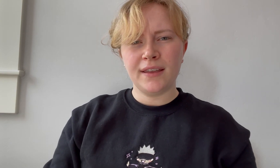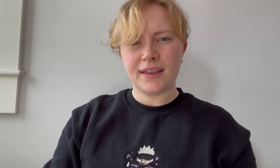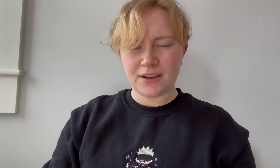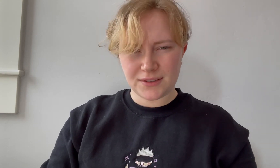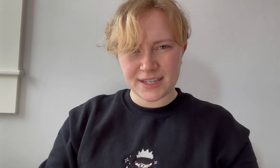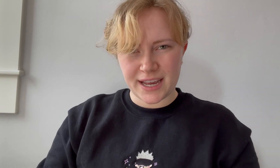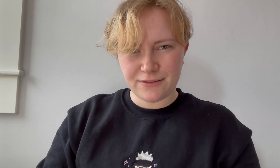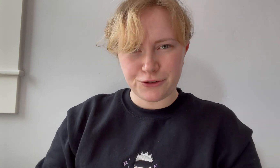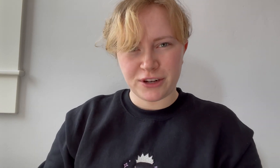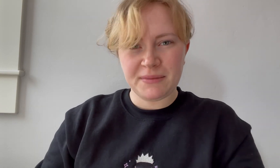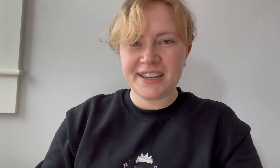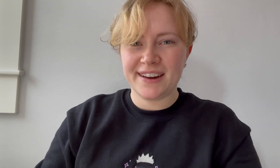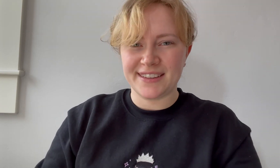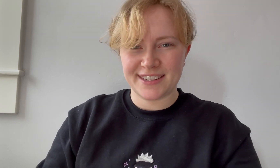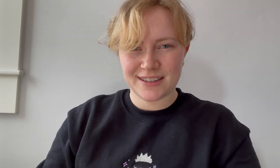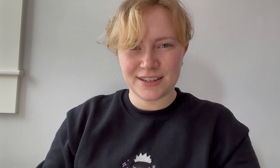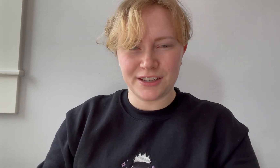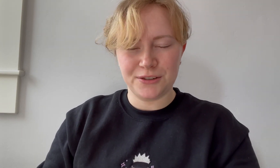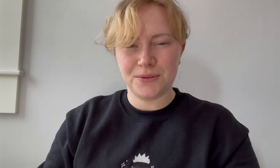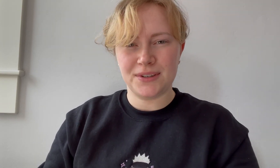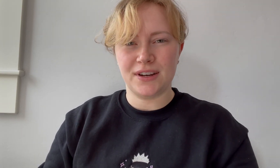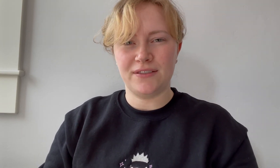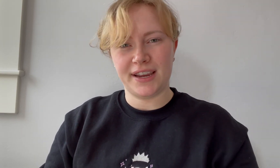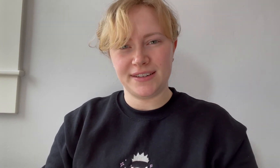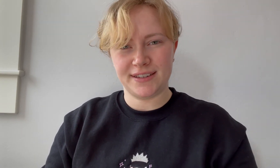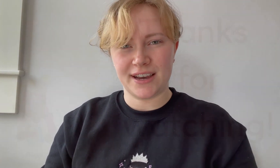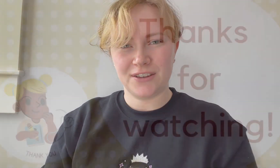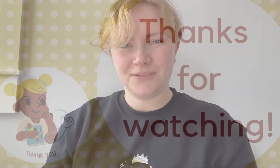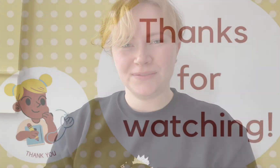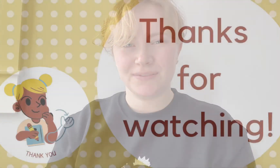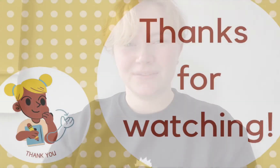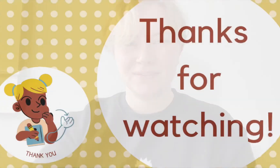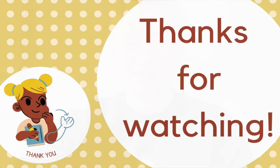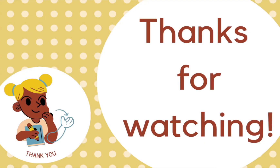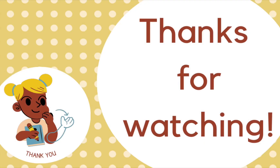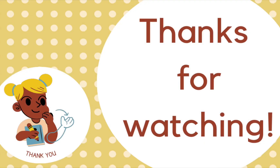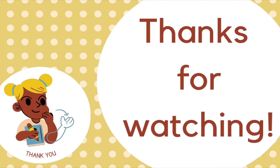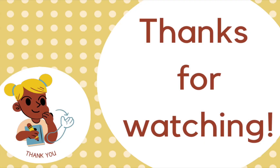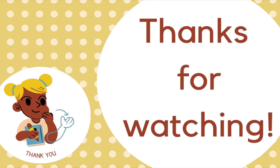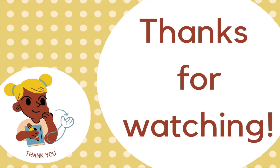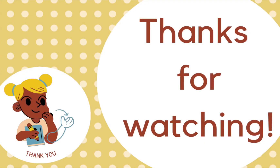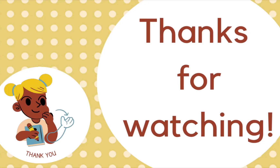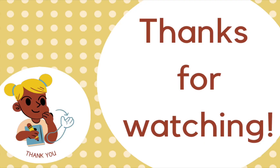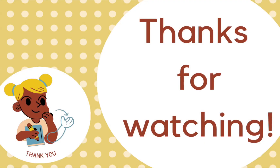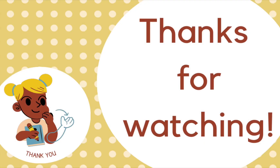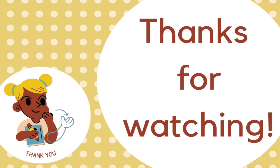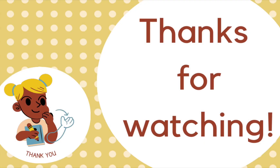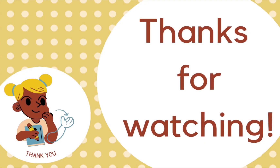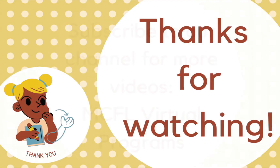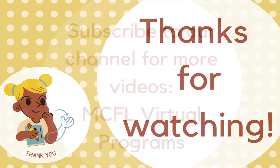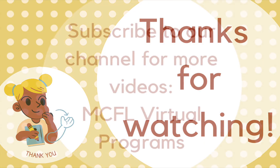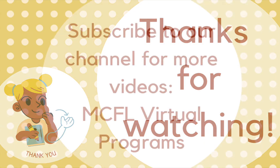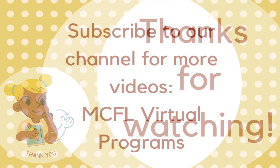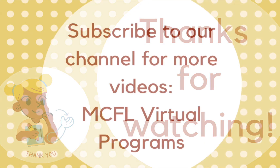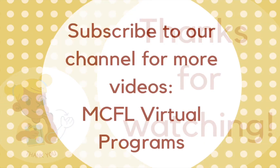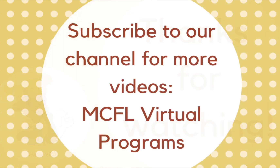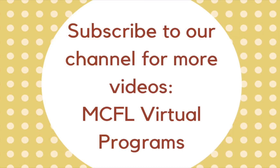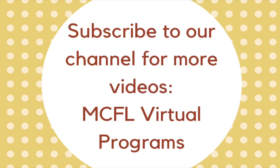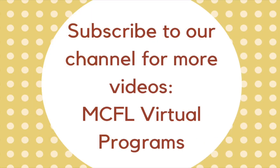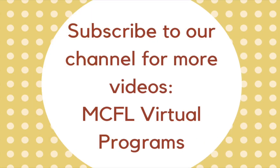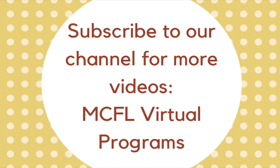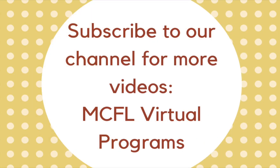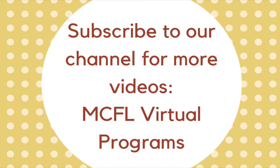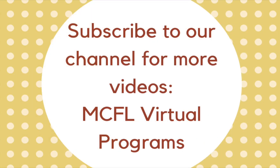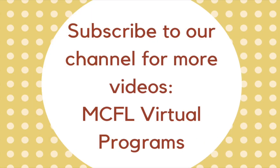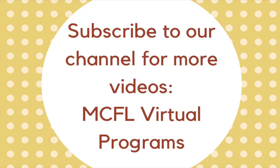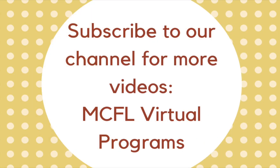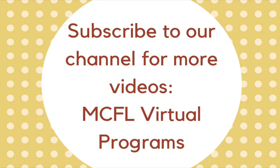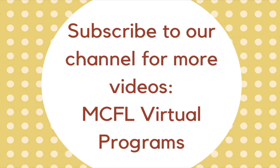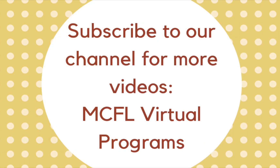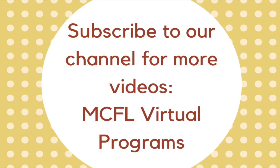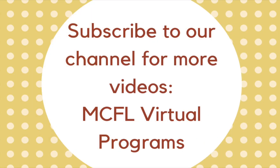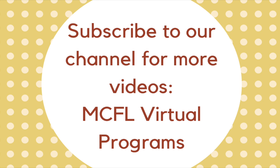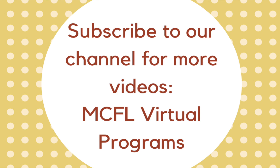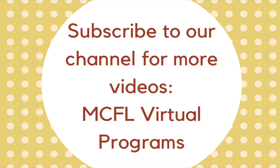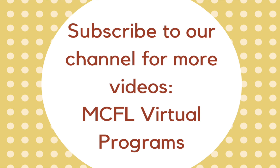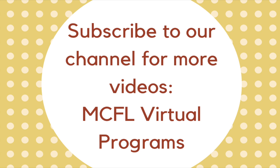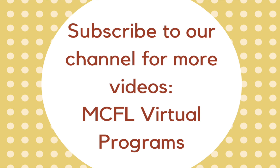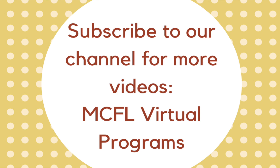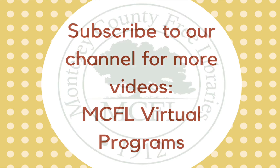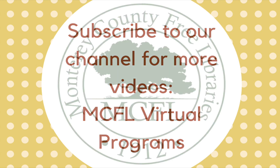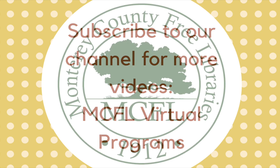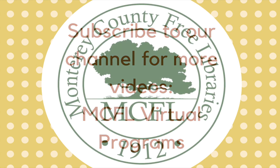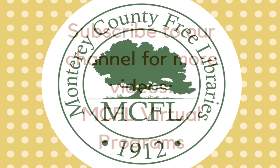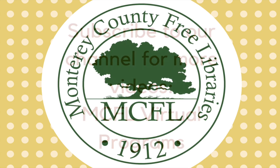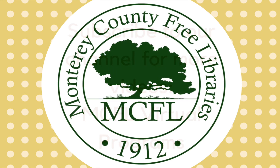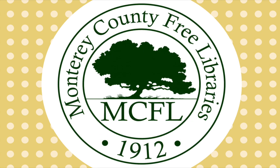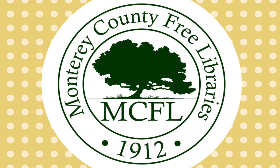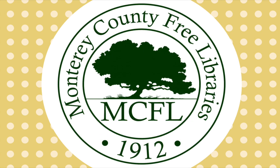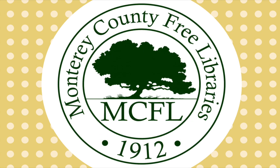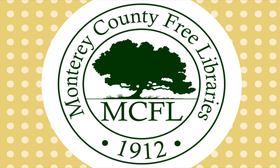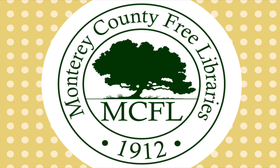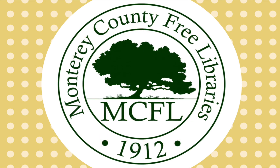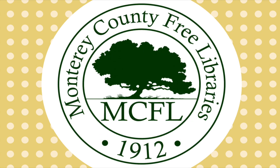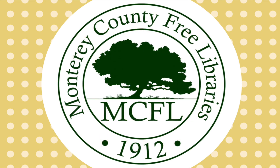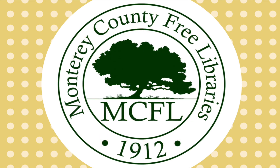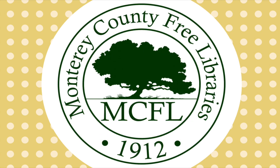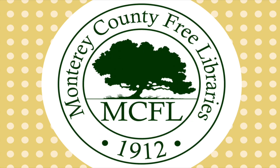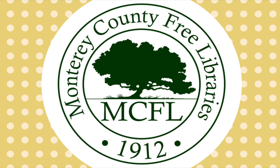thank you today for joining me on the six cues of asl